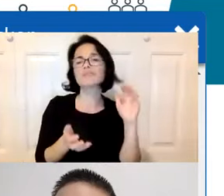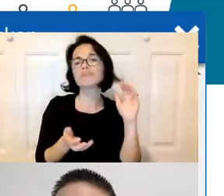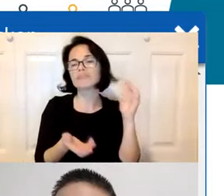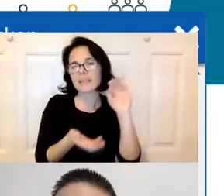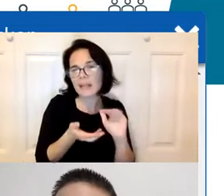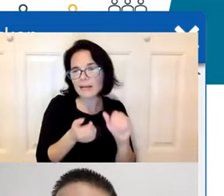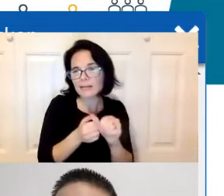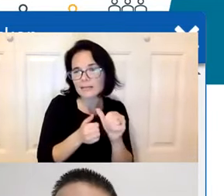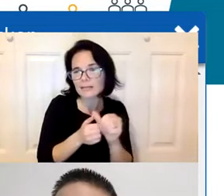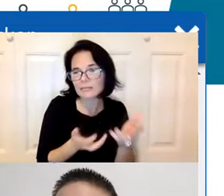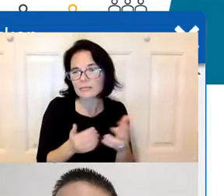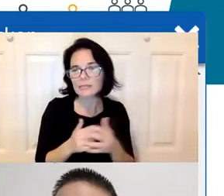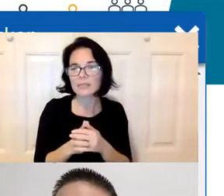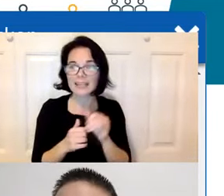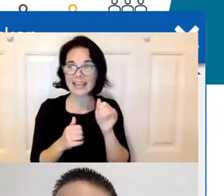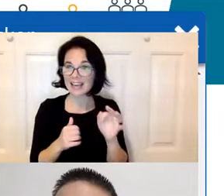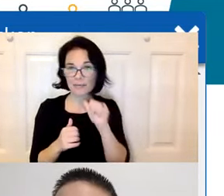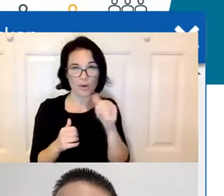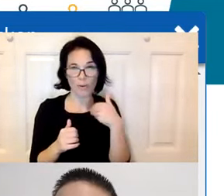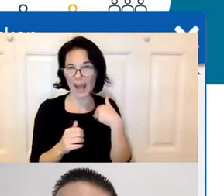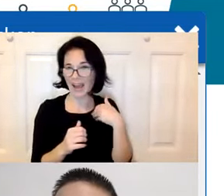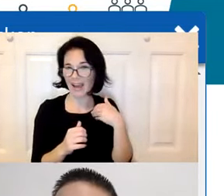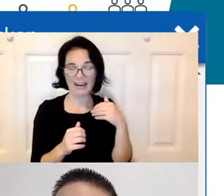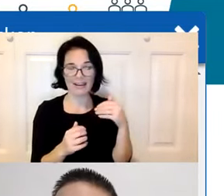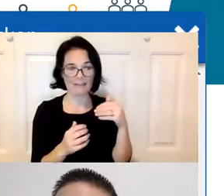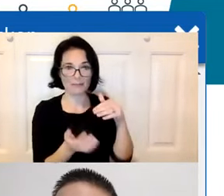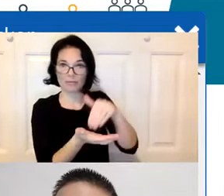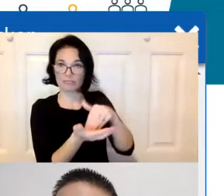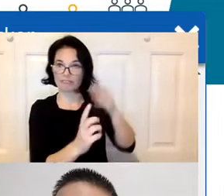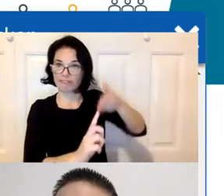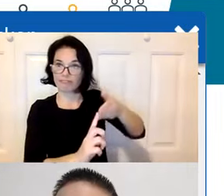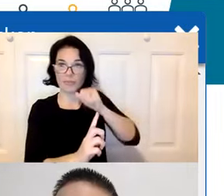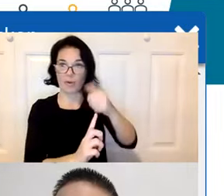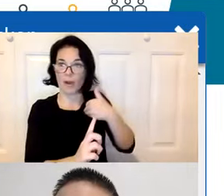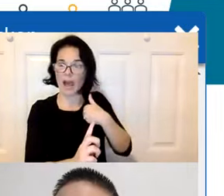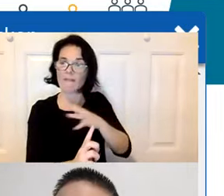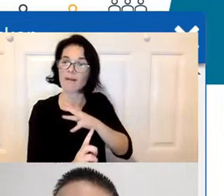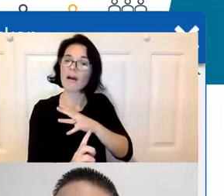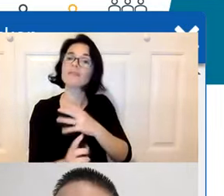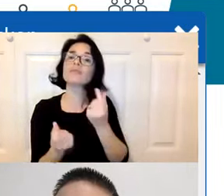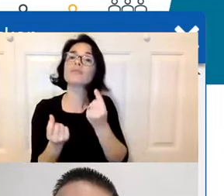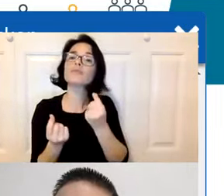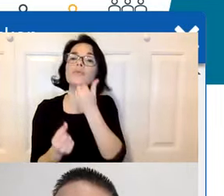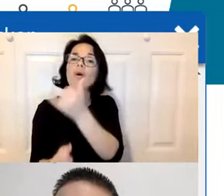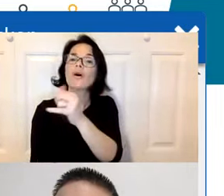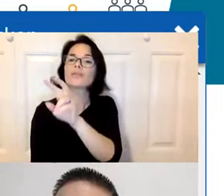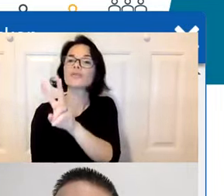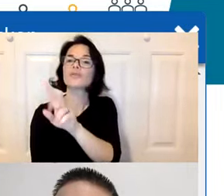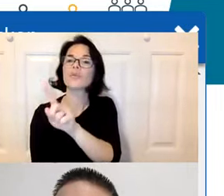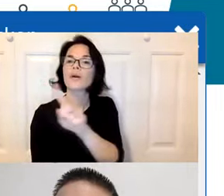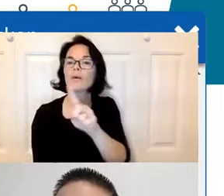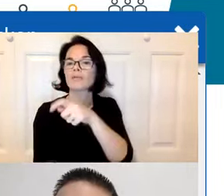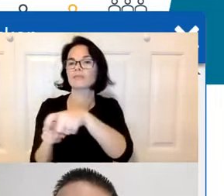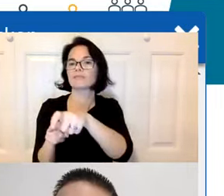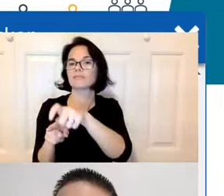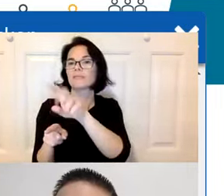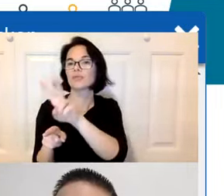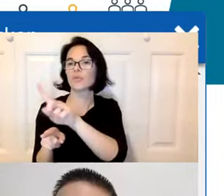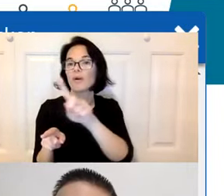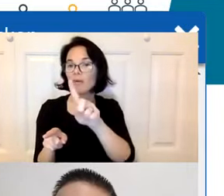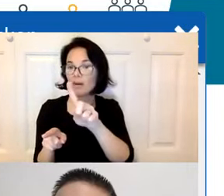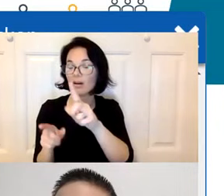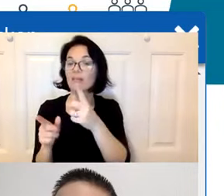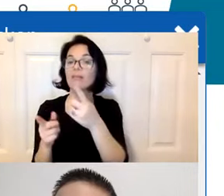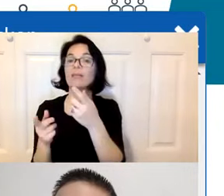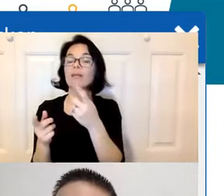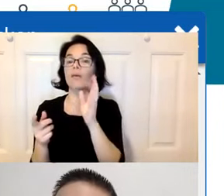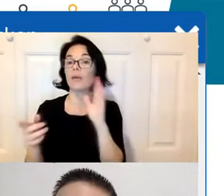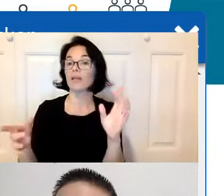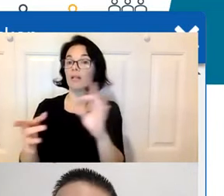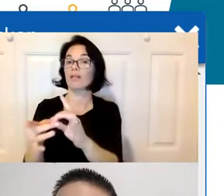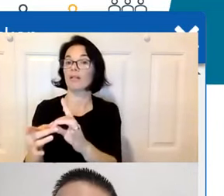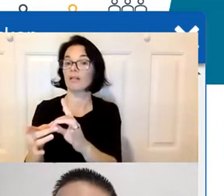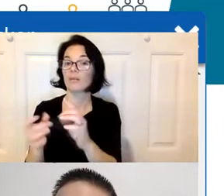having different layers of defense. No one measure is perfect but if you layer multiple things you’re